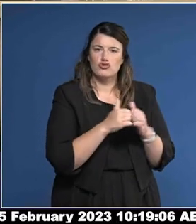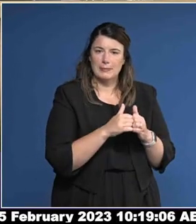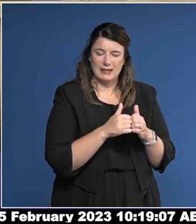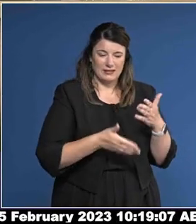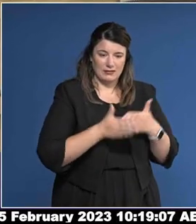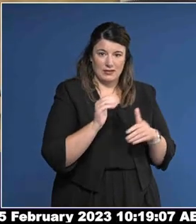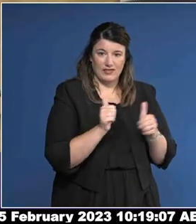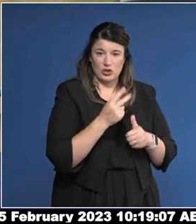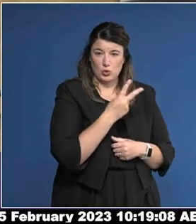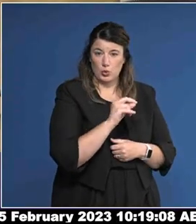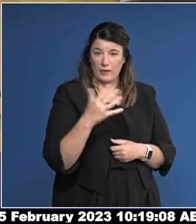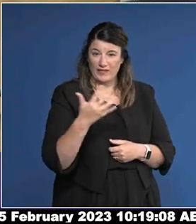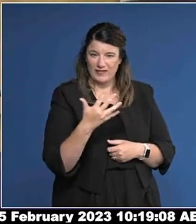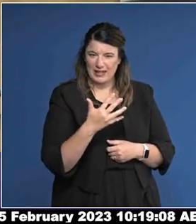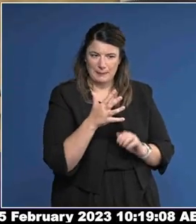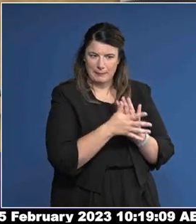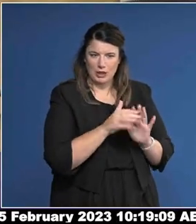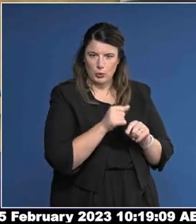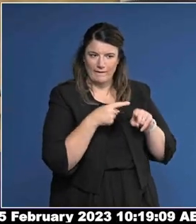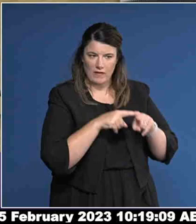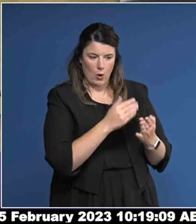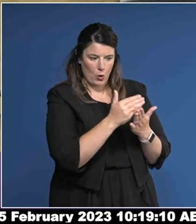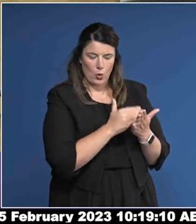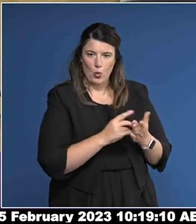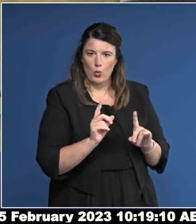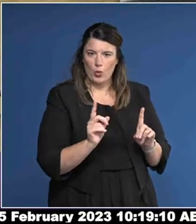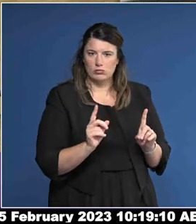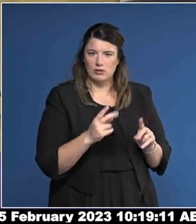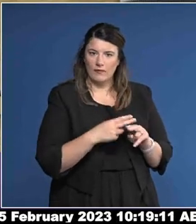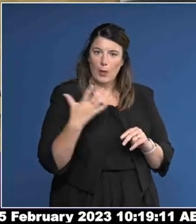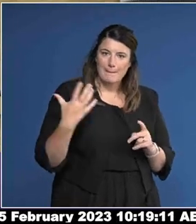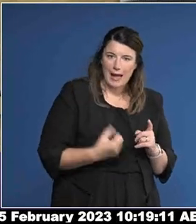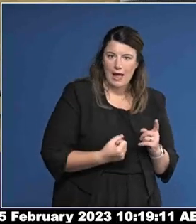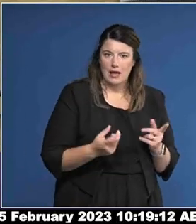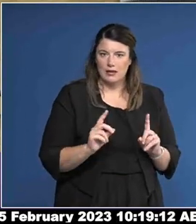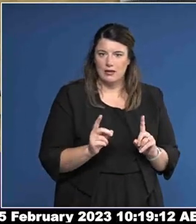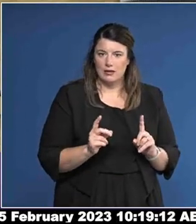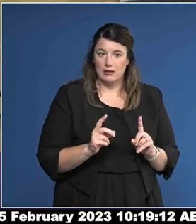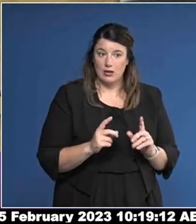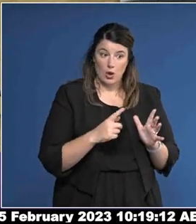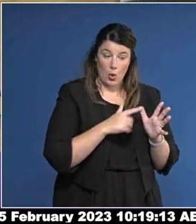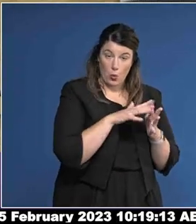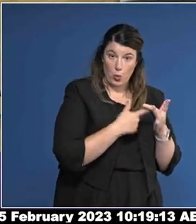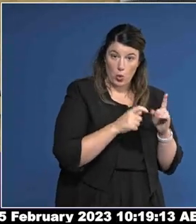What are the current arrangements in terms of whether the award applies or whether that EBA is continuing?